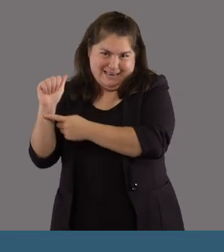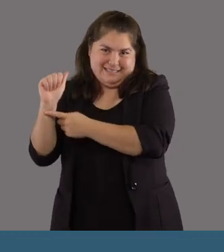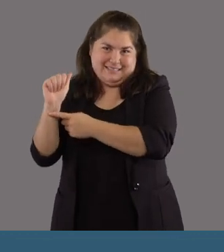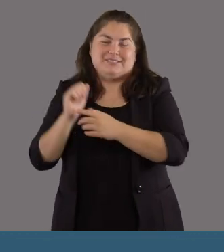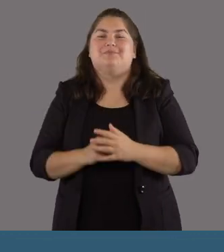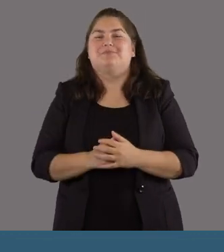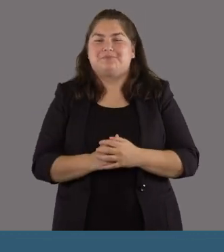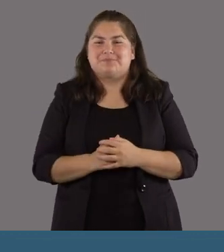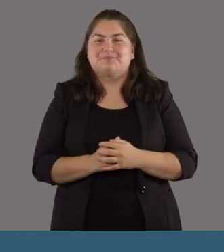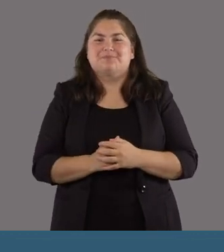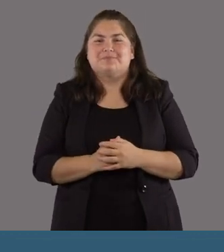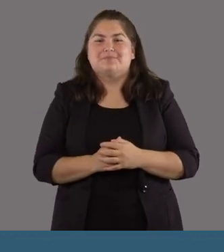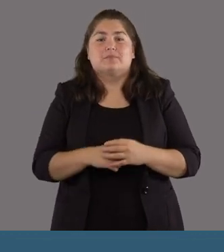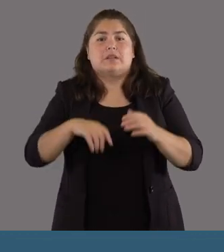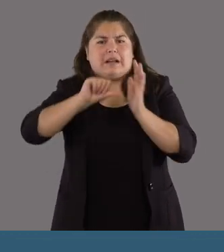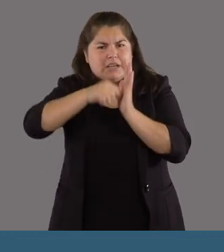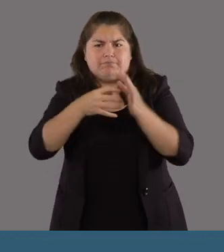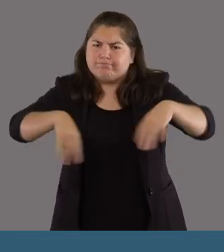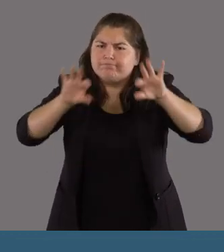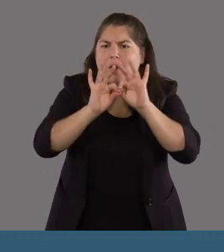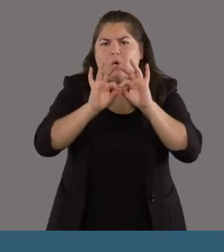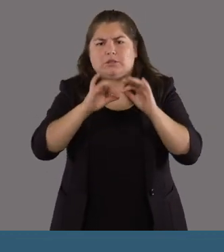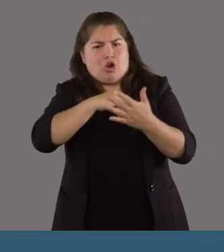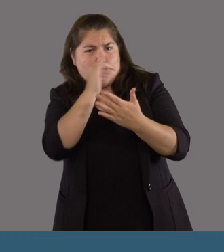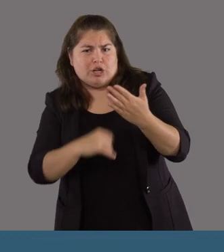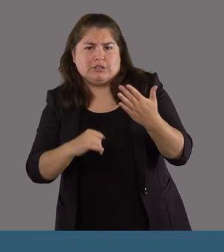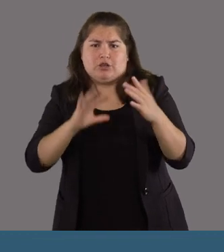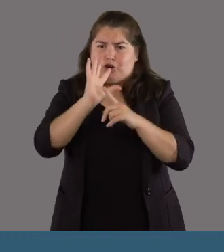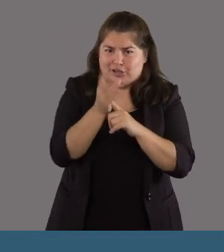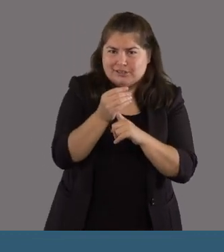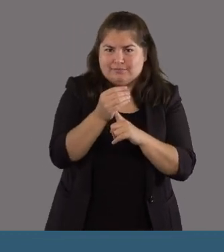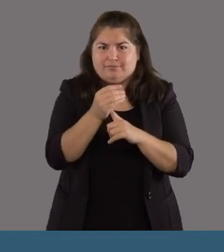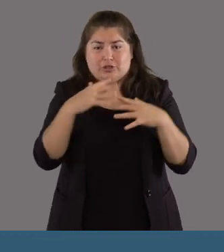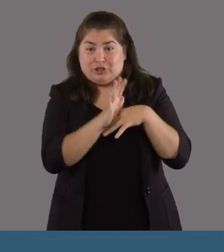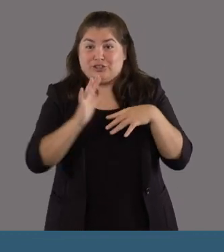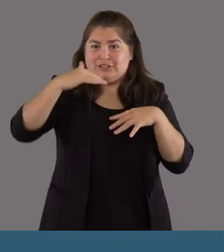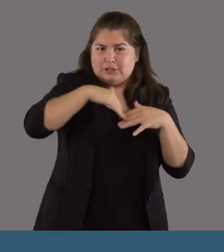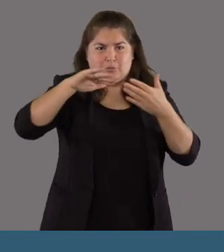with the Canada Council for the Arts on the importance of arts and culture to Indigenous